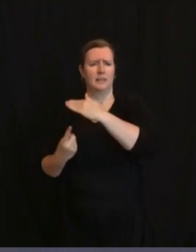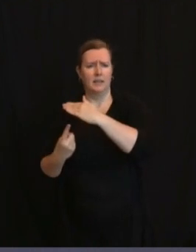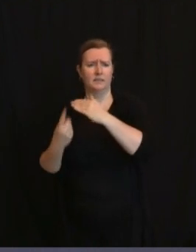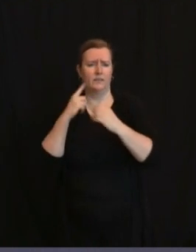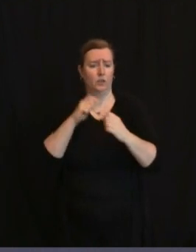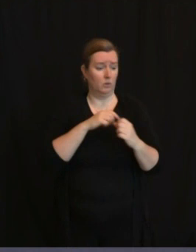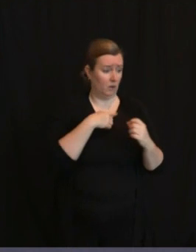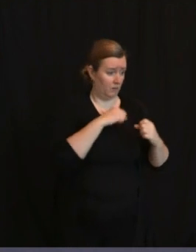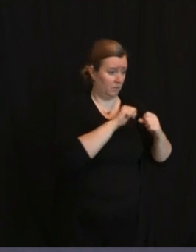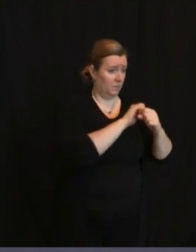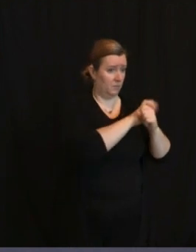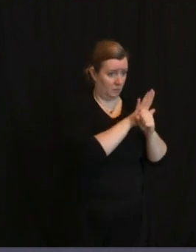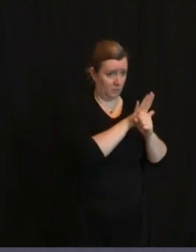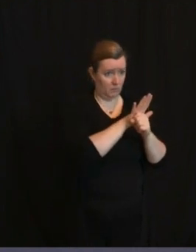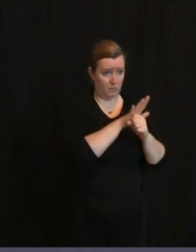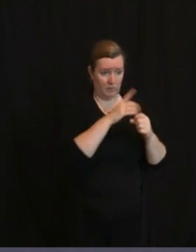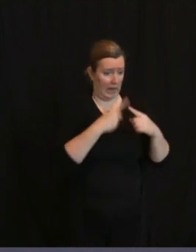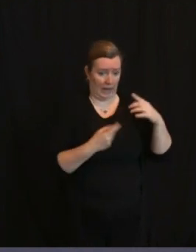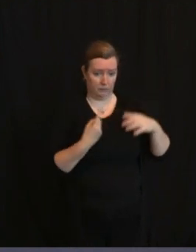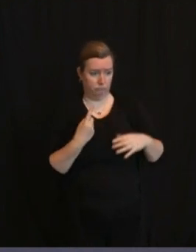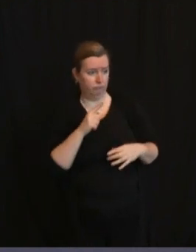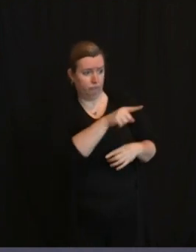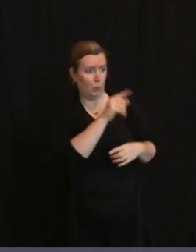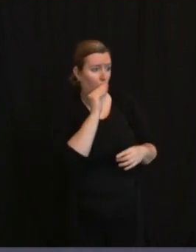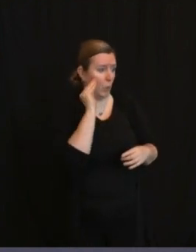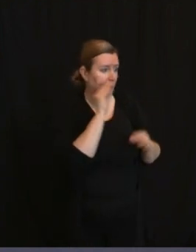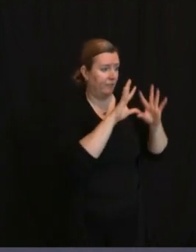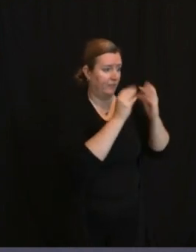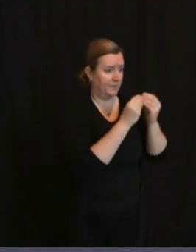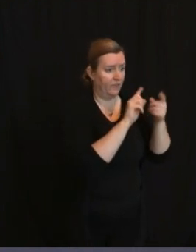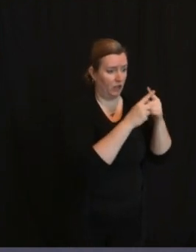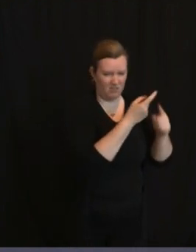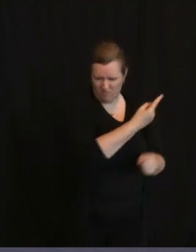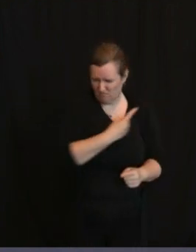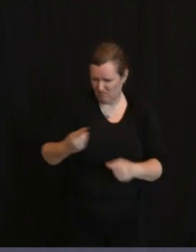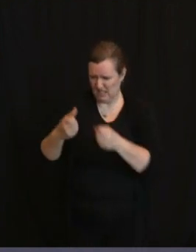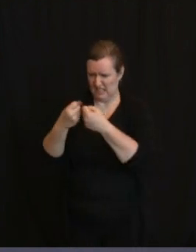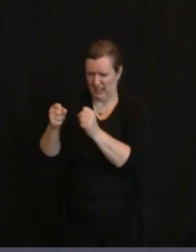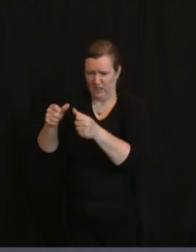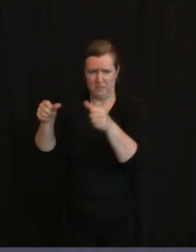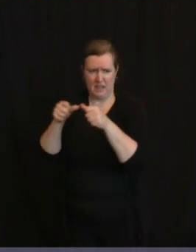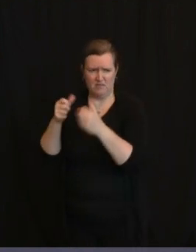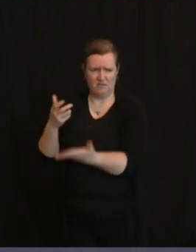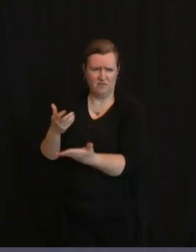DETAILED INCLUDING SAFE PLACES FOR ICE, RATHER THAN SENDING POSITIVE COVID-19 PATIENTS